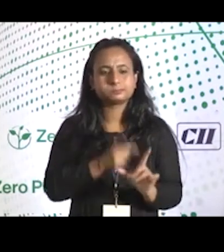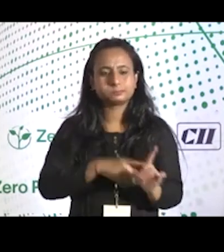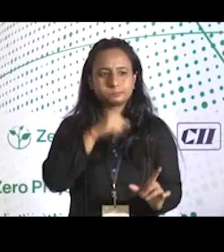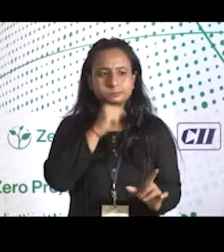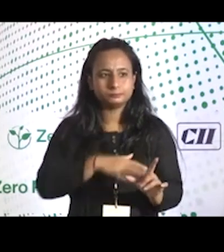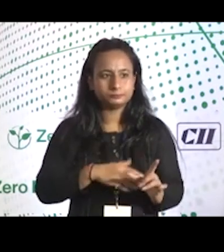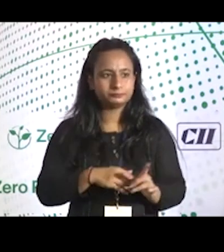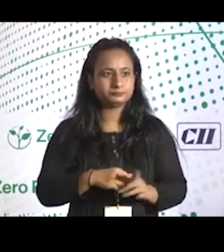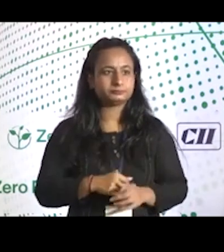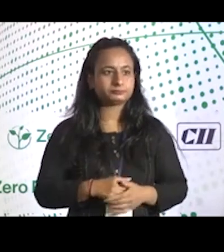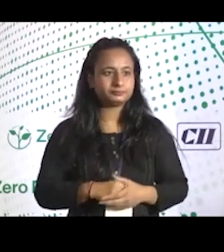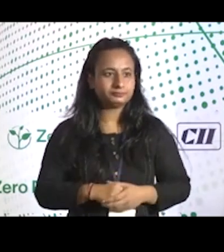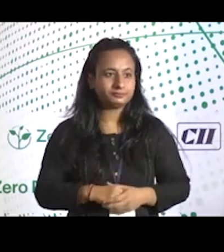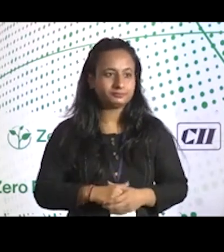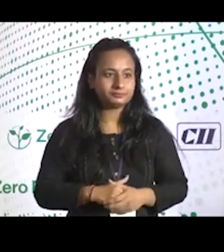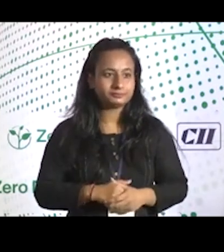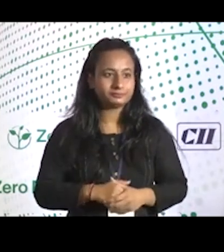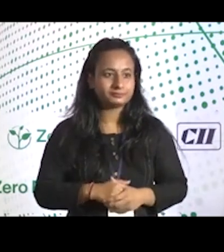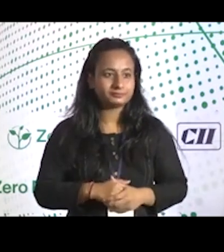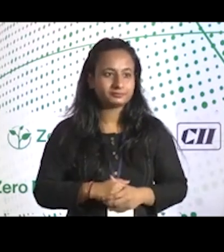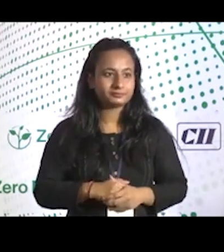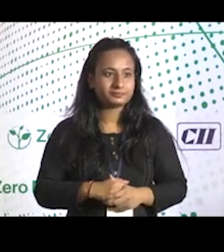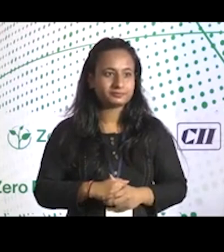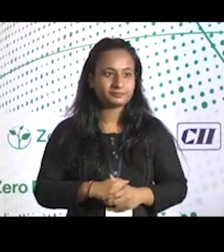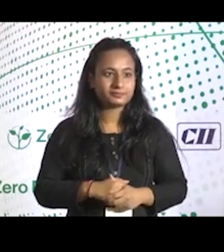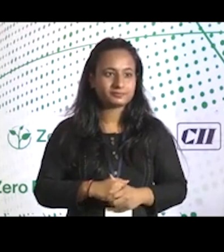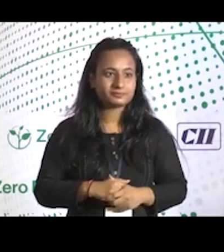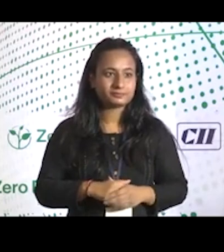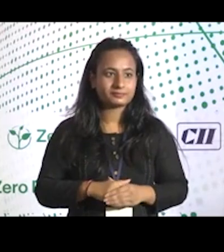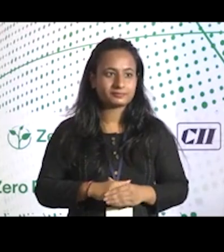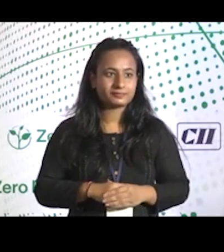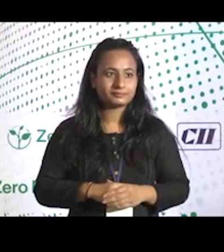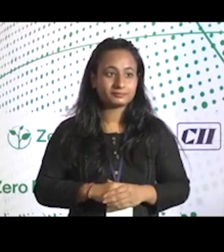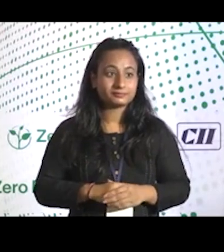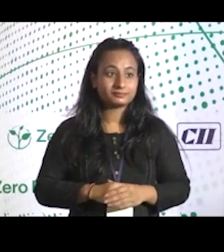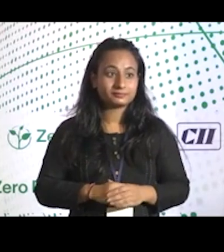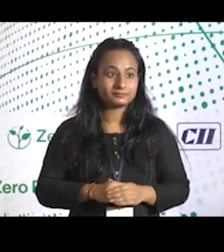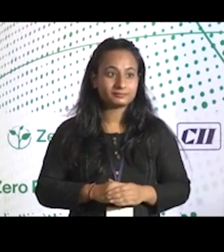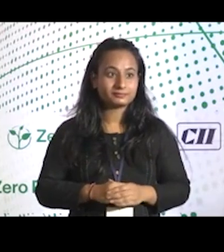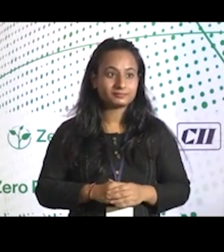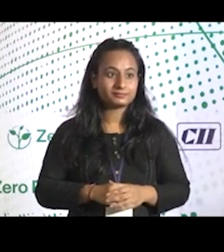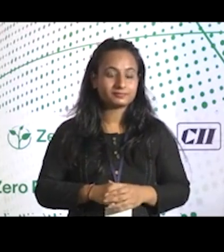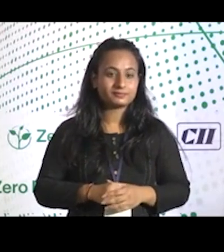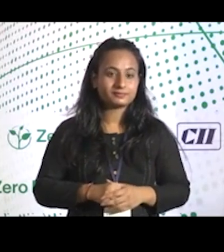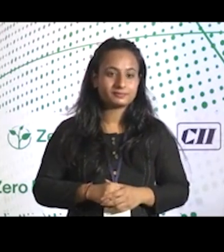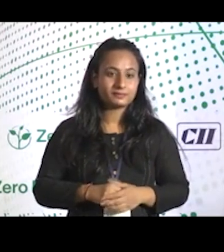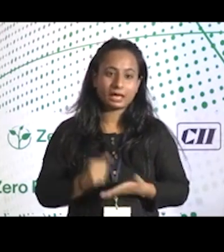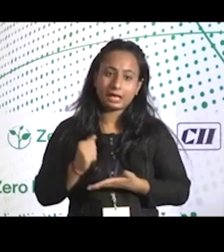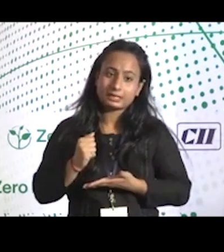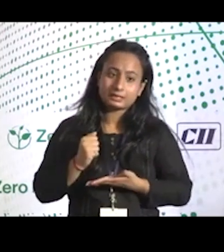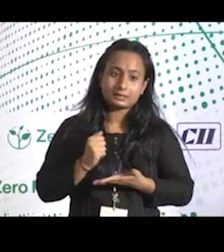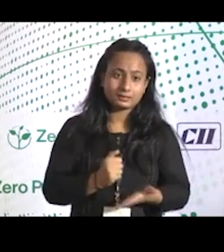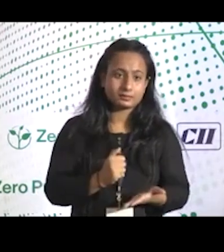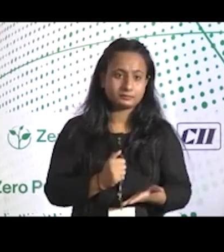it also needs to the organization that they give it to has to be sustainable, has to be able to make